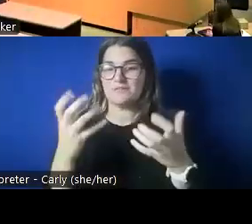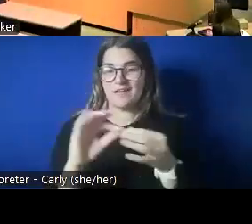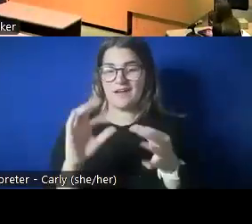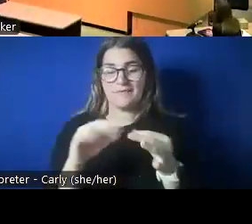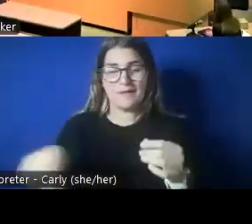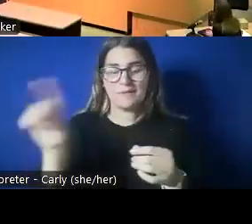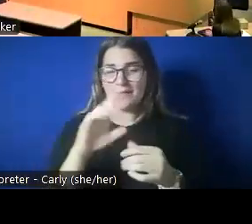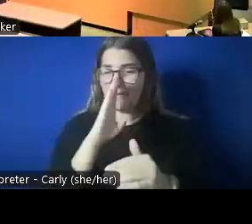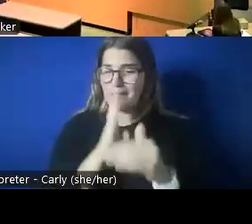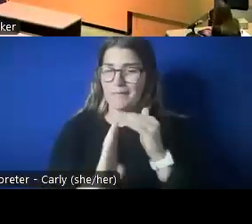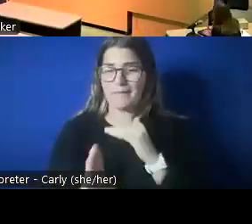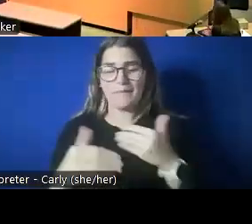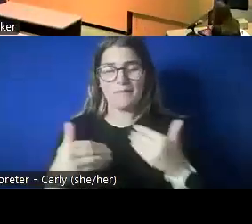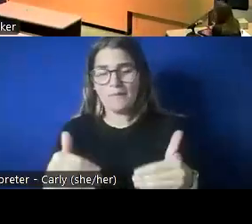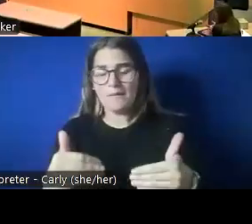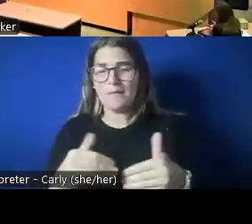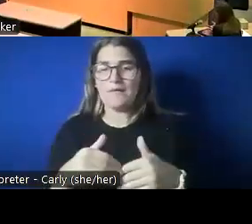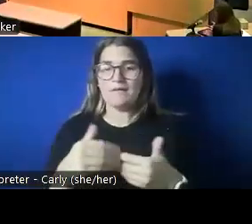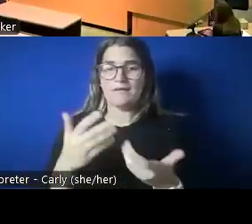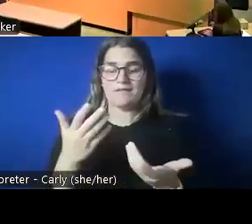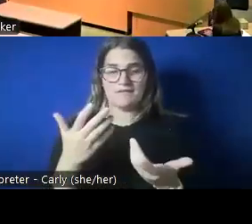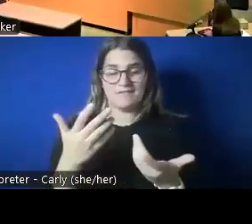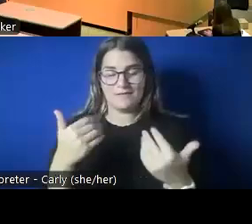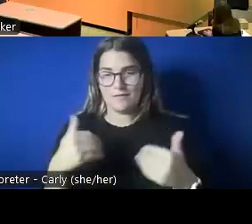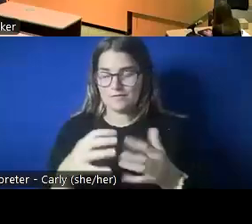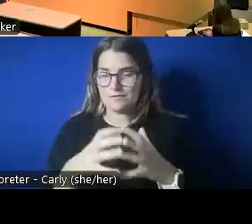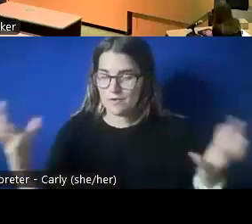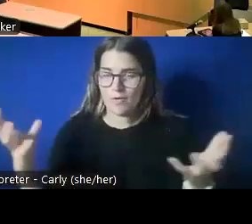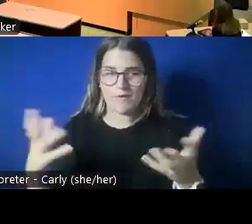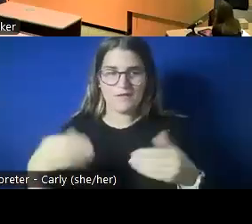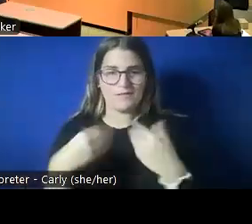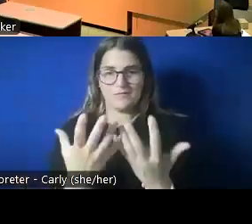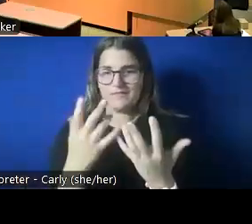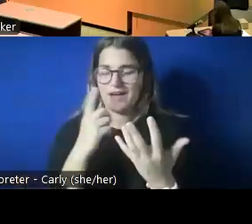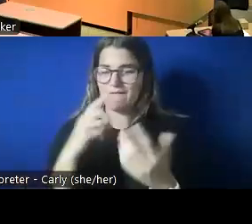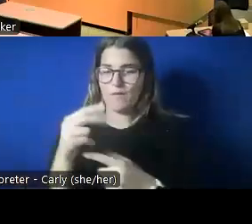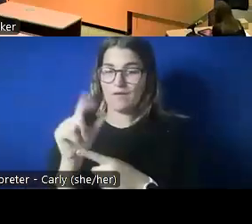you can hear how much they really bring to the table and how um how powerful the work